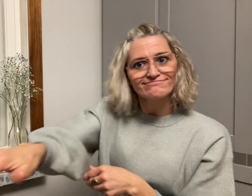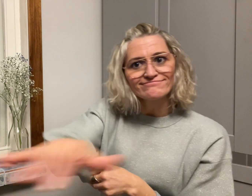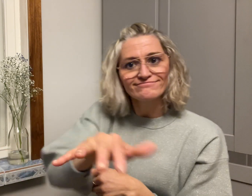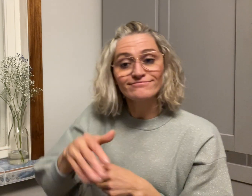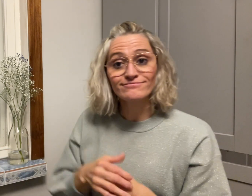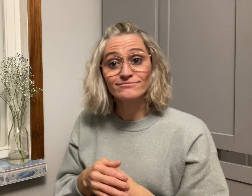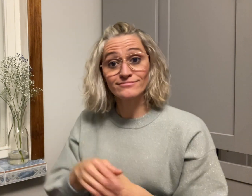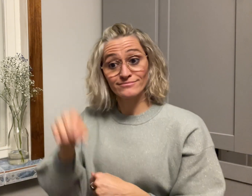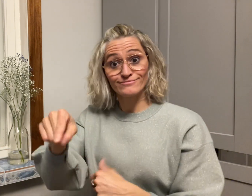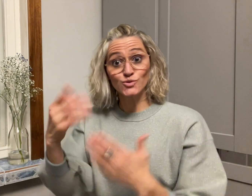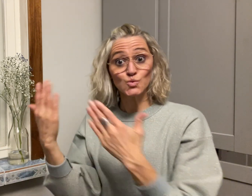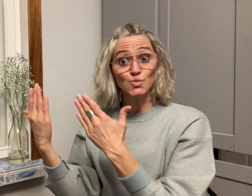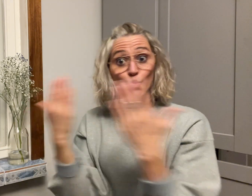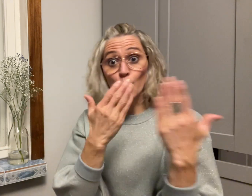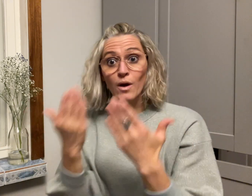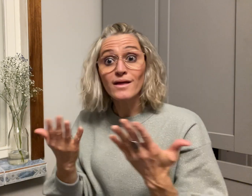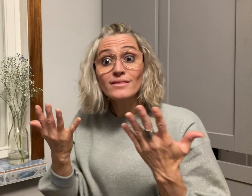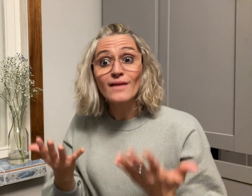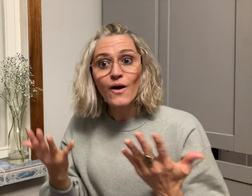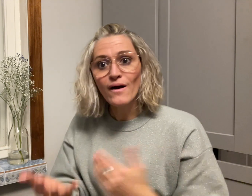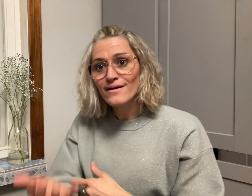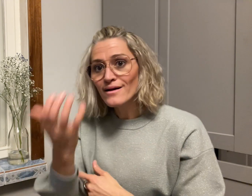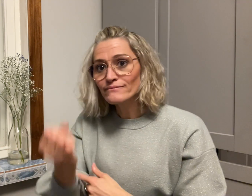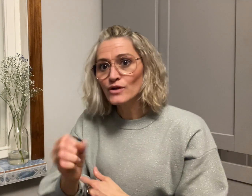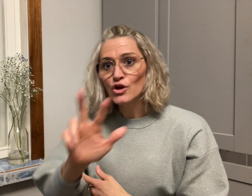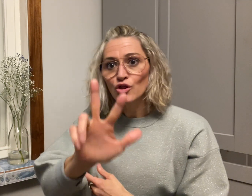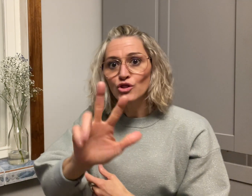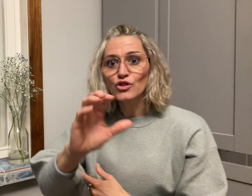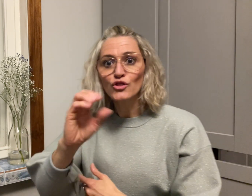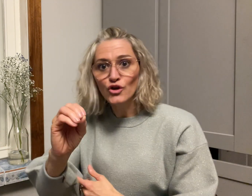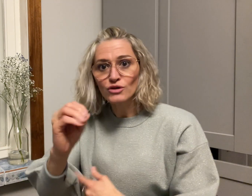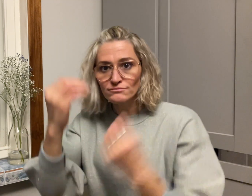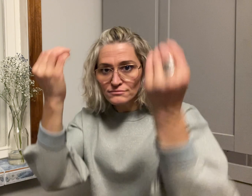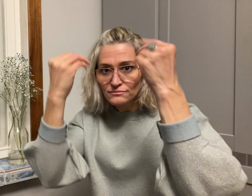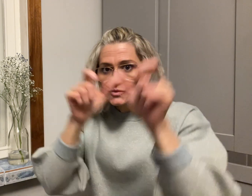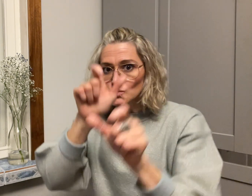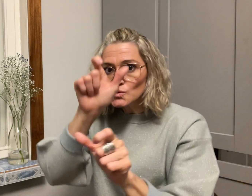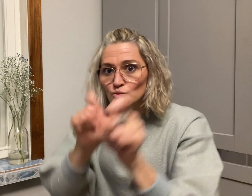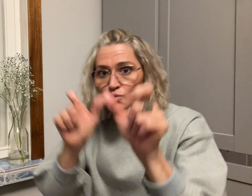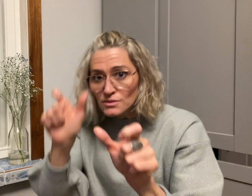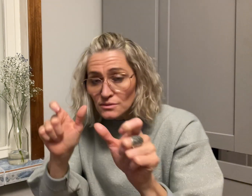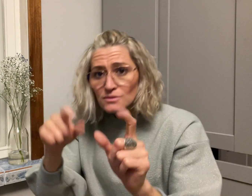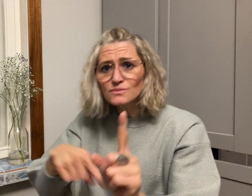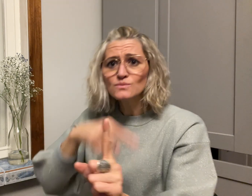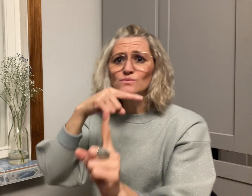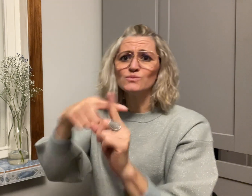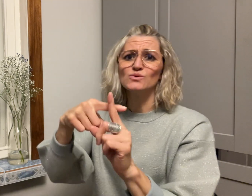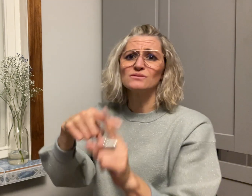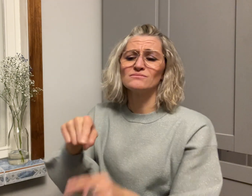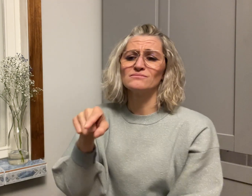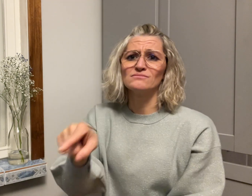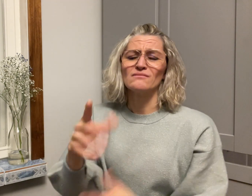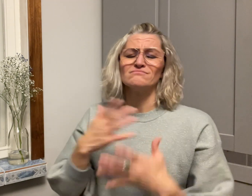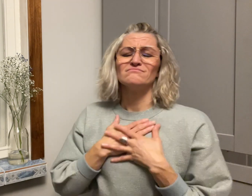now has 30 students and prides itself on being the first